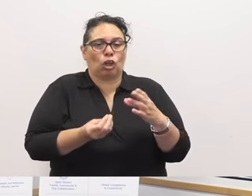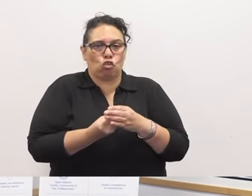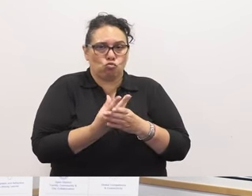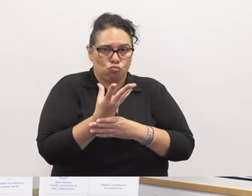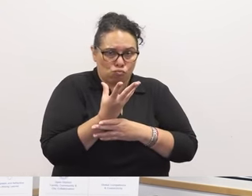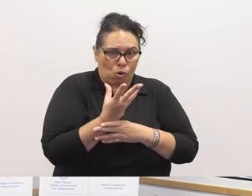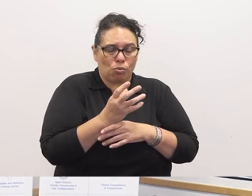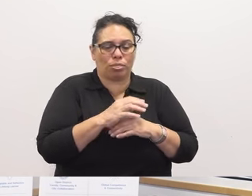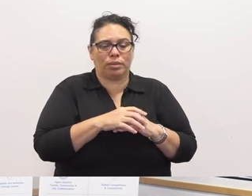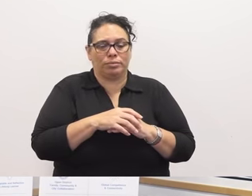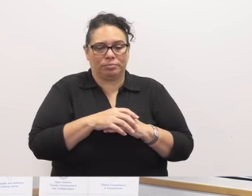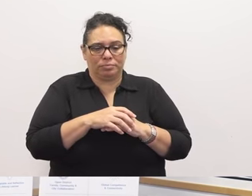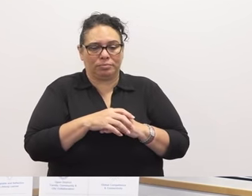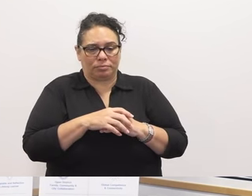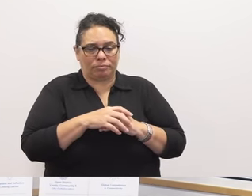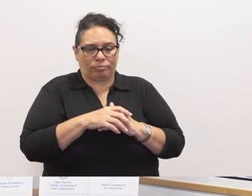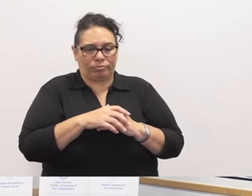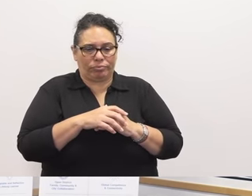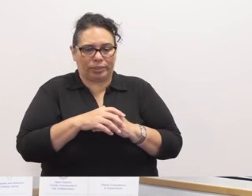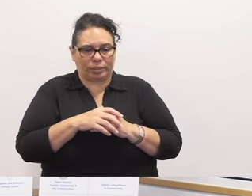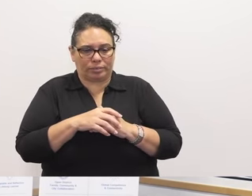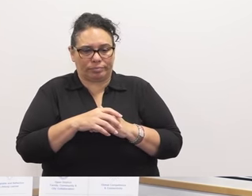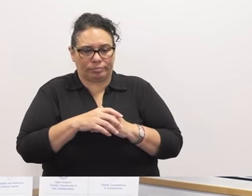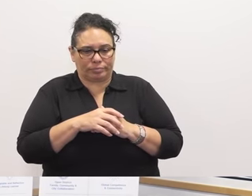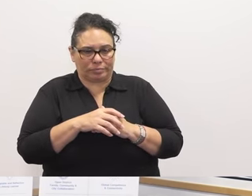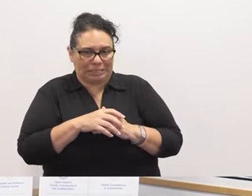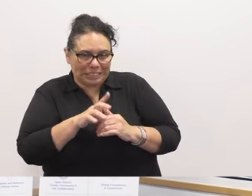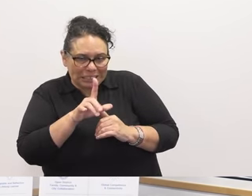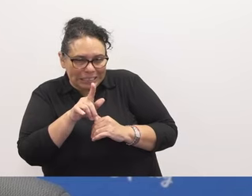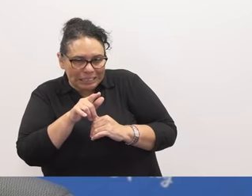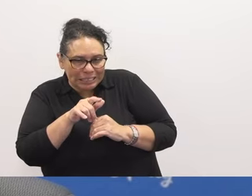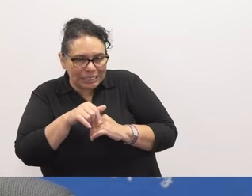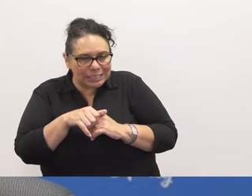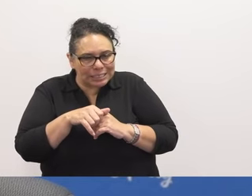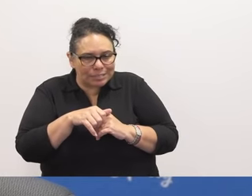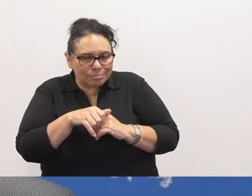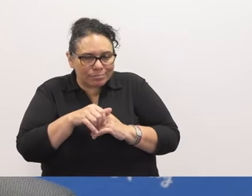And I guess this is a sneak peek to our next conversations.